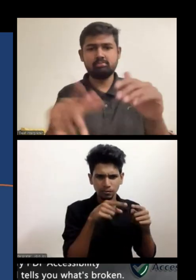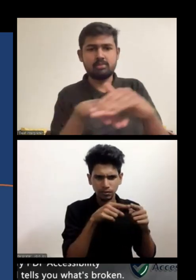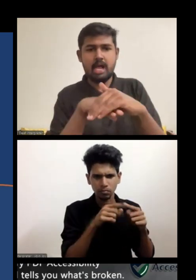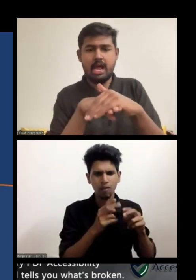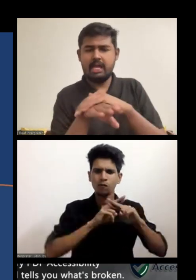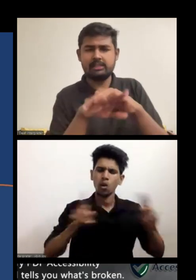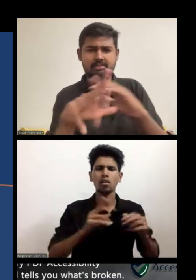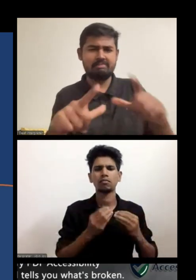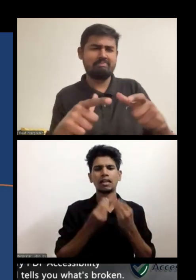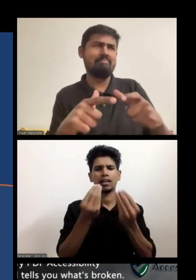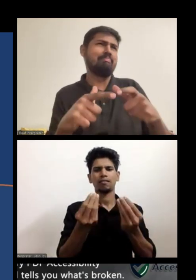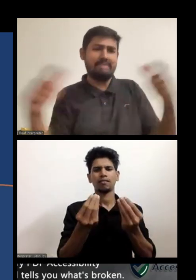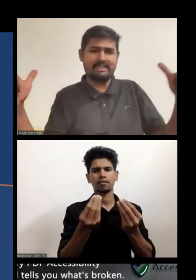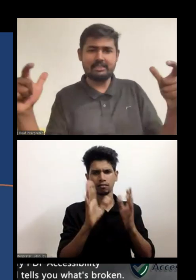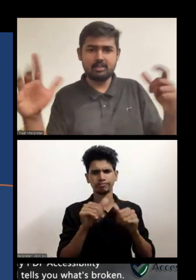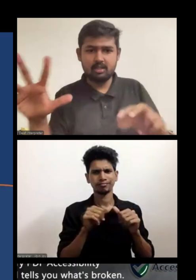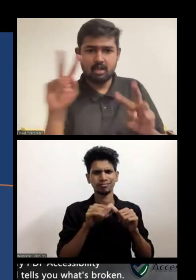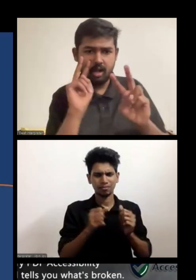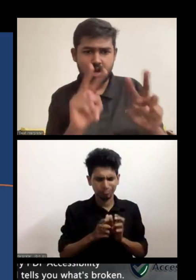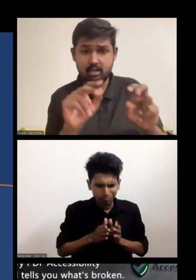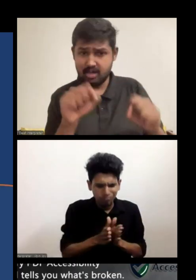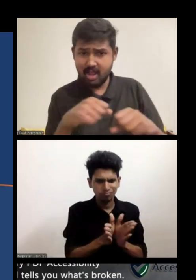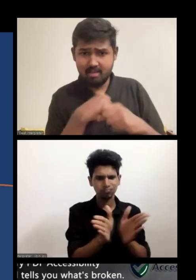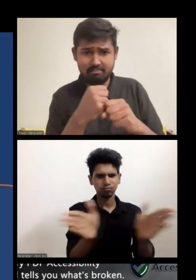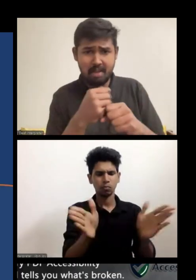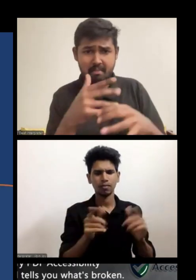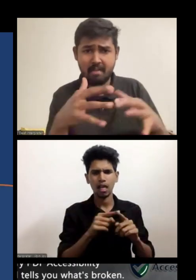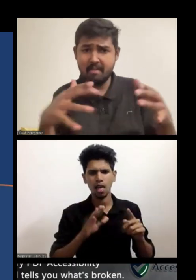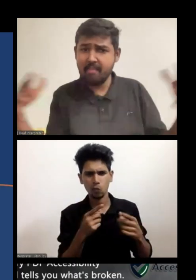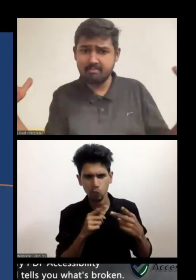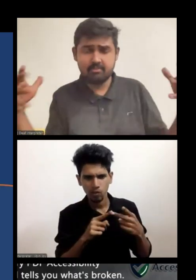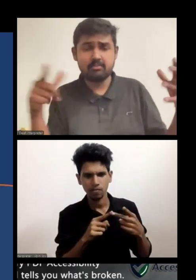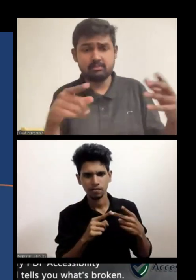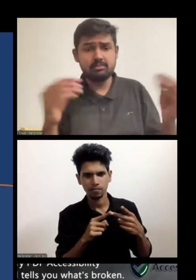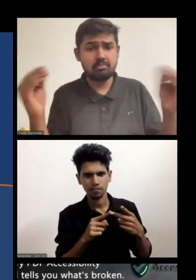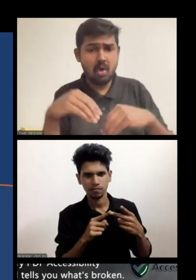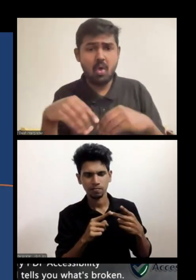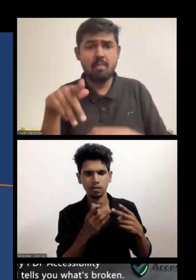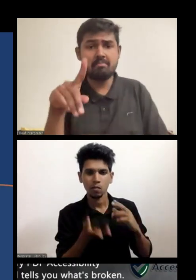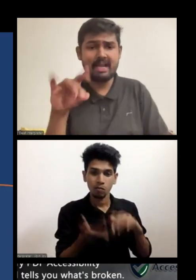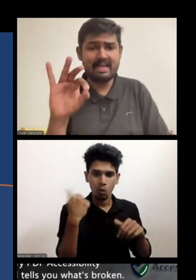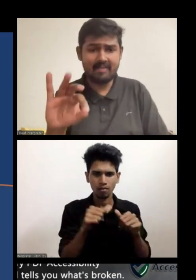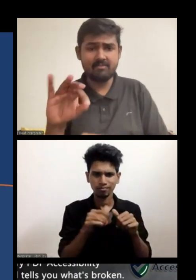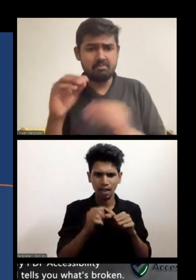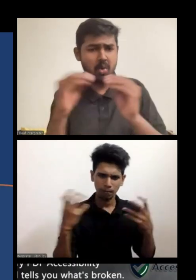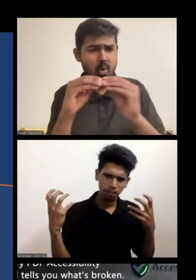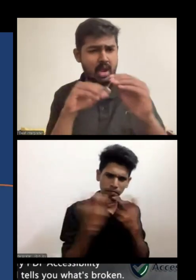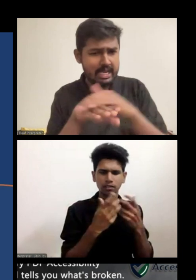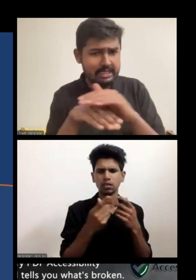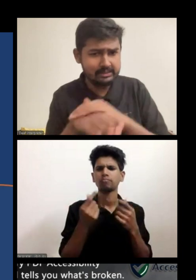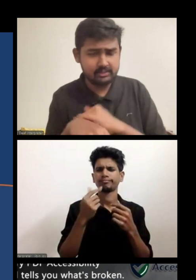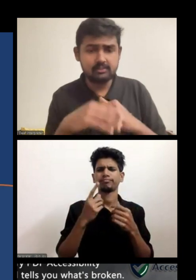We can make the PDFs more accessible to the all kind of users including the screen reader users